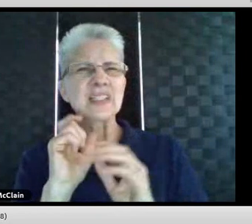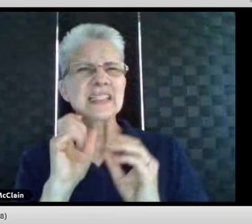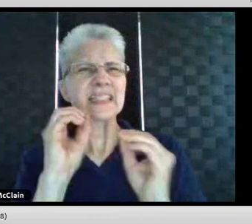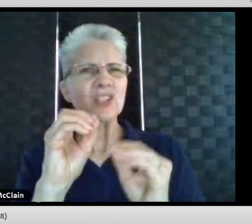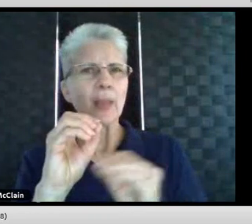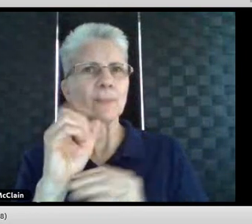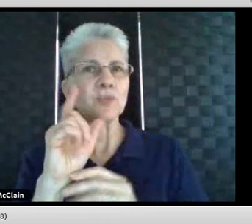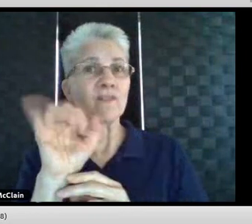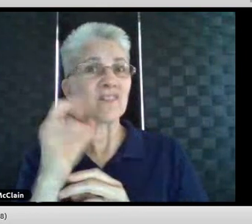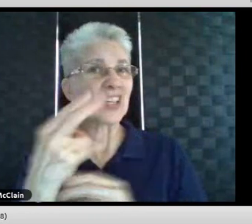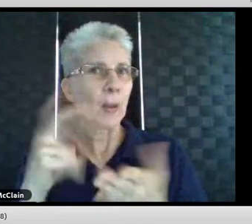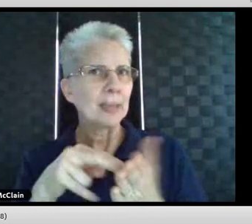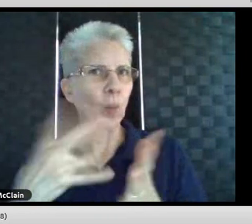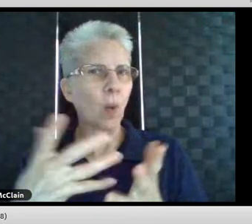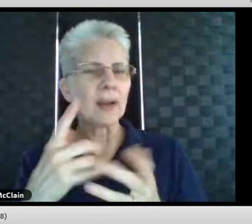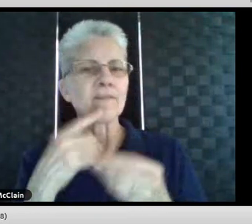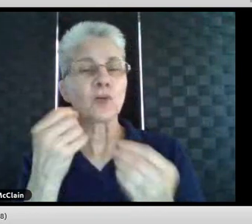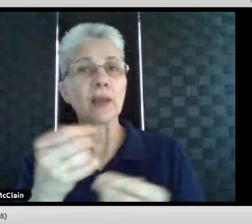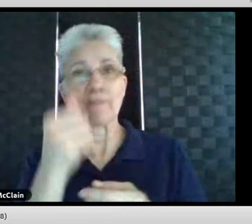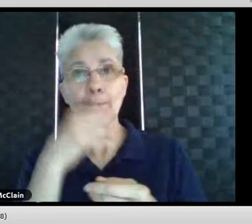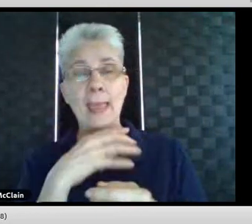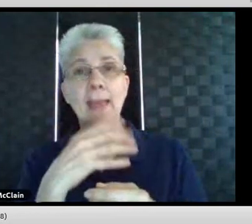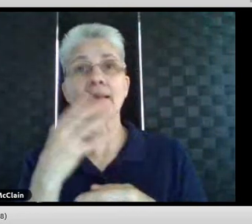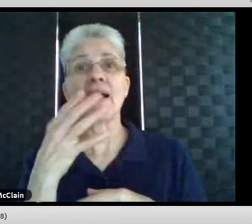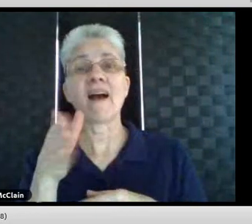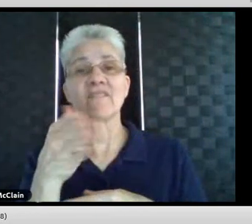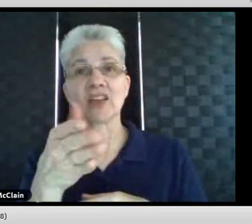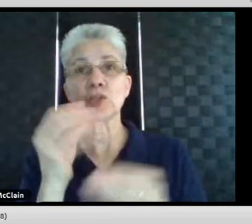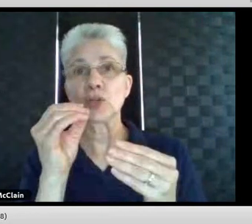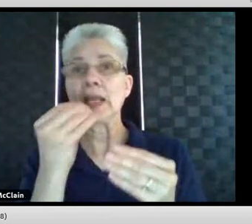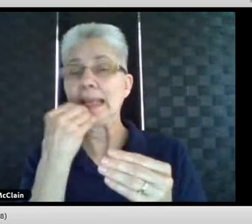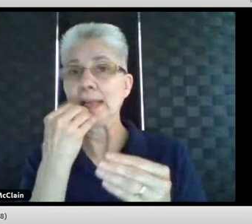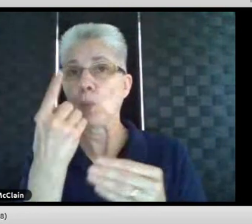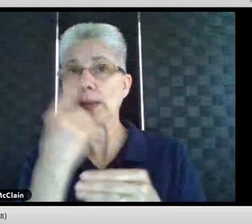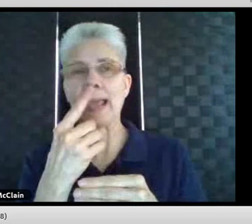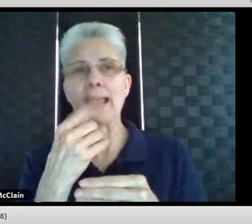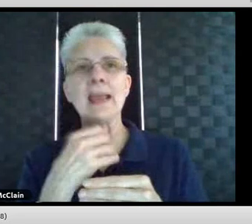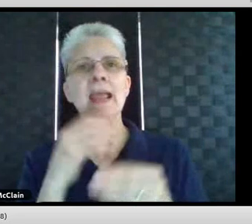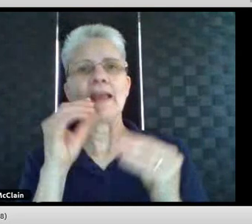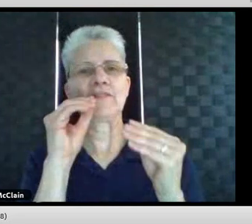So if you give a man a fish, he'll eat for a day. If you teach him to fish, he'll eat for life, right?